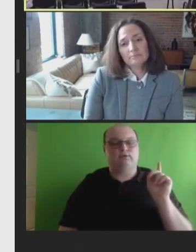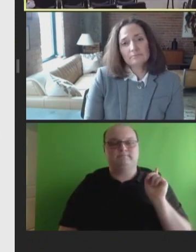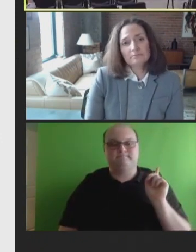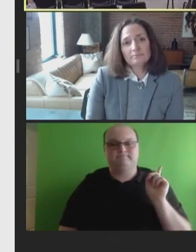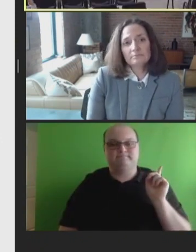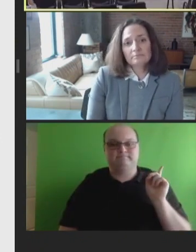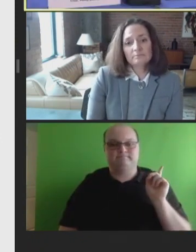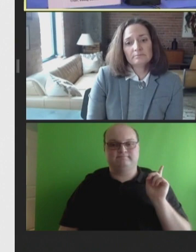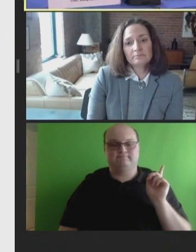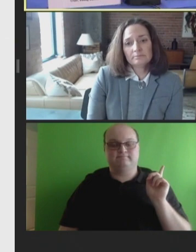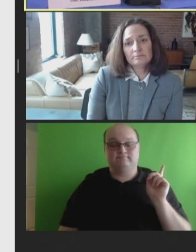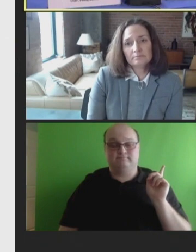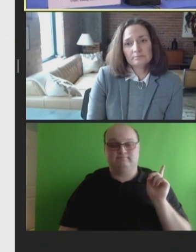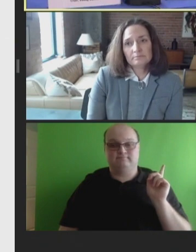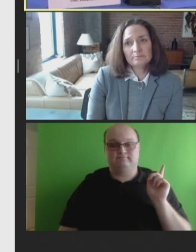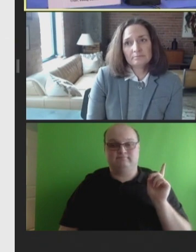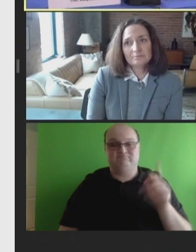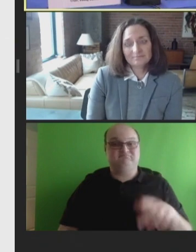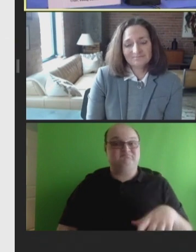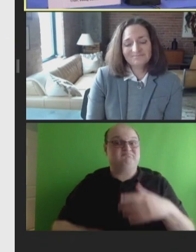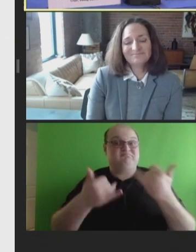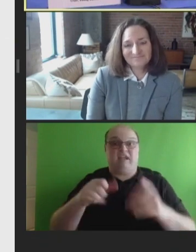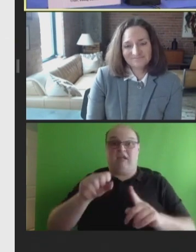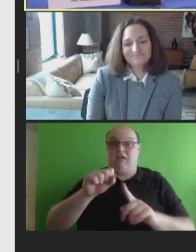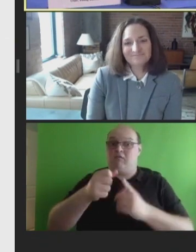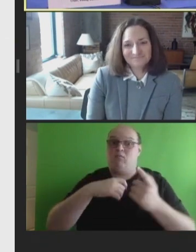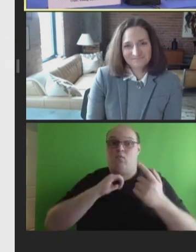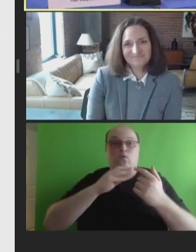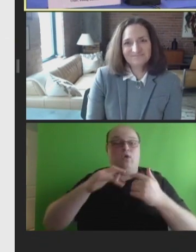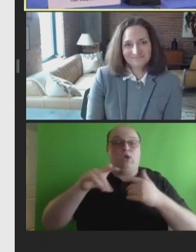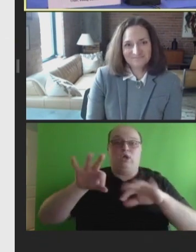relatively mobile society, particularly a lot of families who have young children.